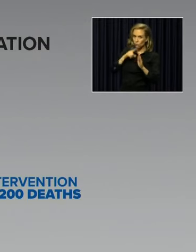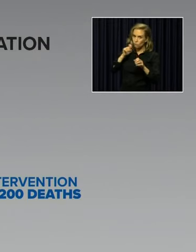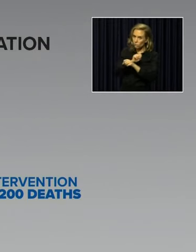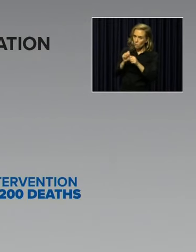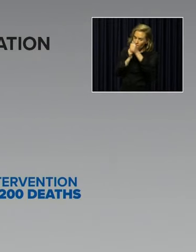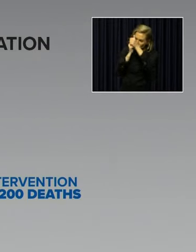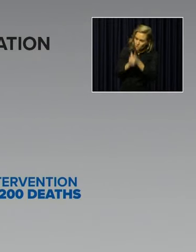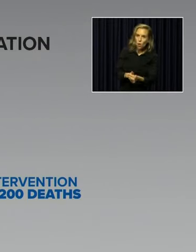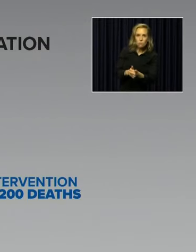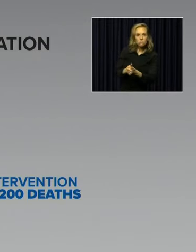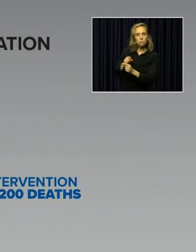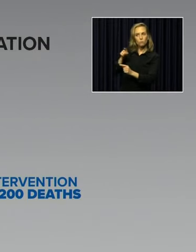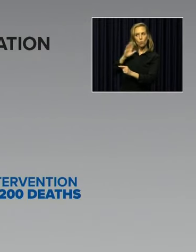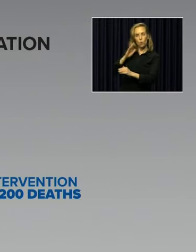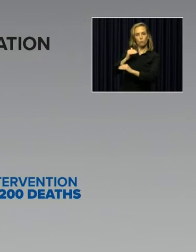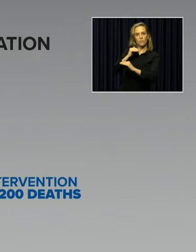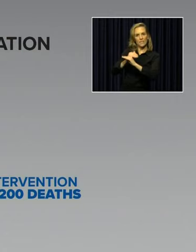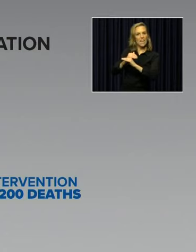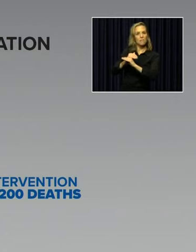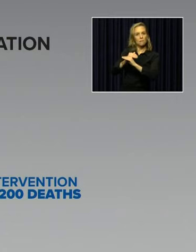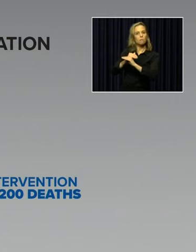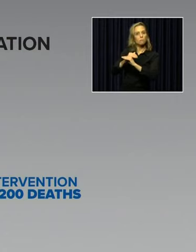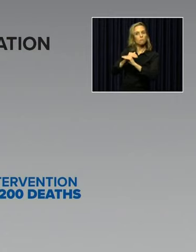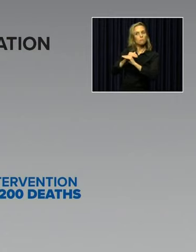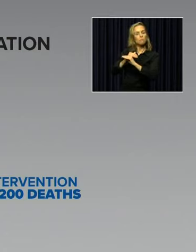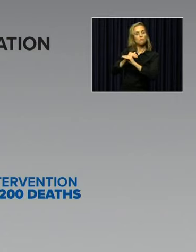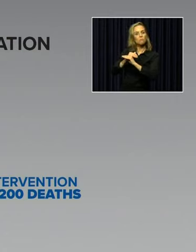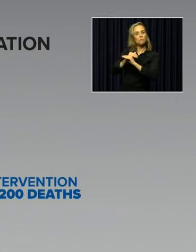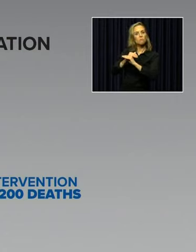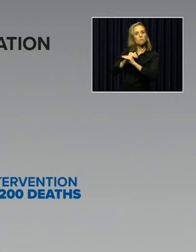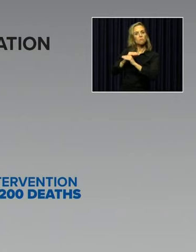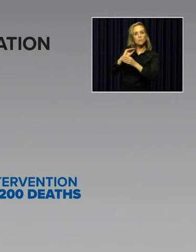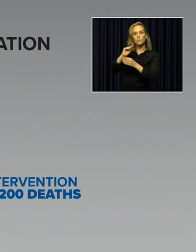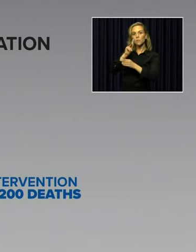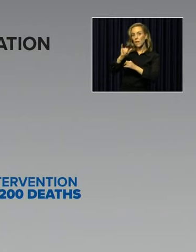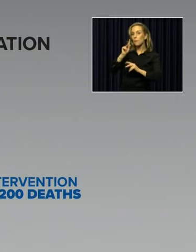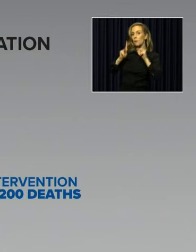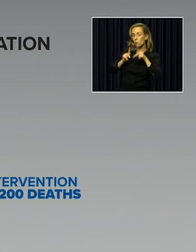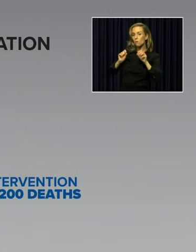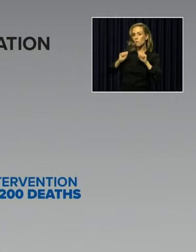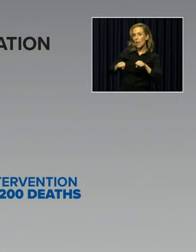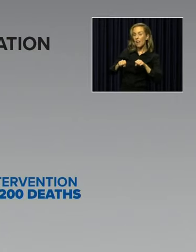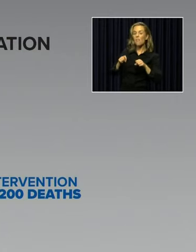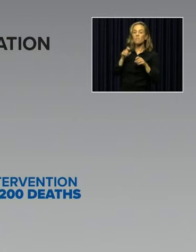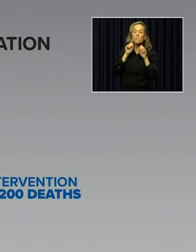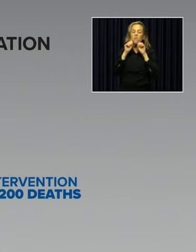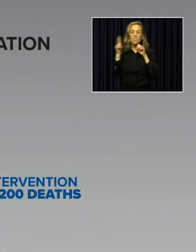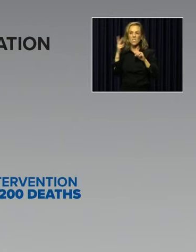TAKEN ACTION WEEKS RIGHT? THE LIMITED ACTION SLIDE WE ARE WAY BEYOND IN KENTUCKY.